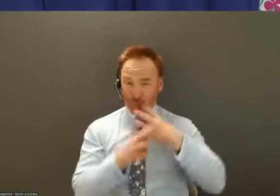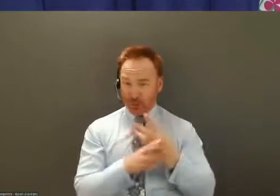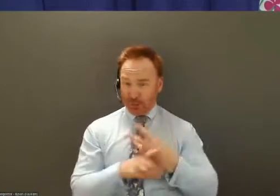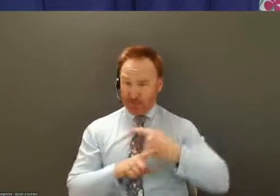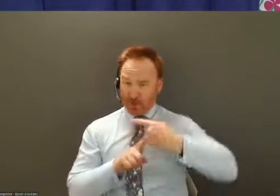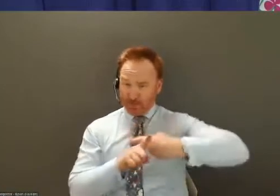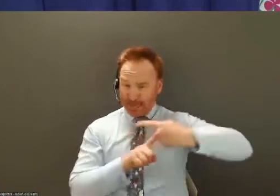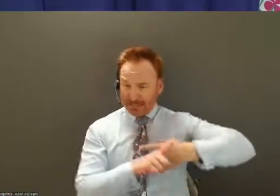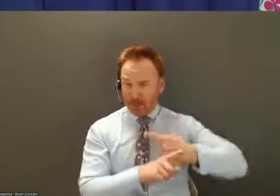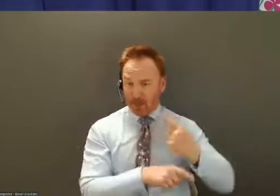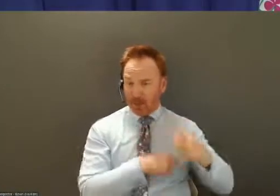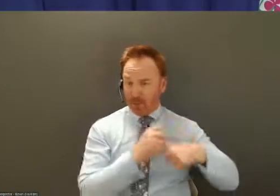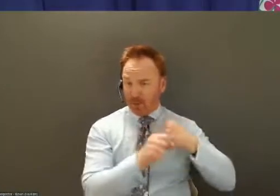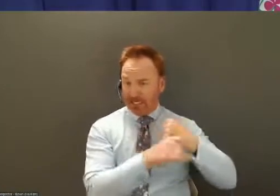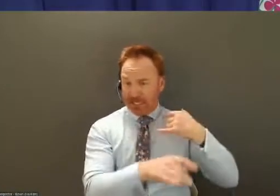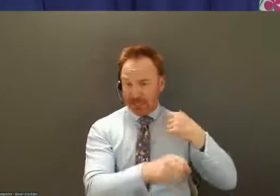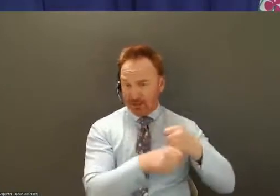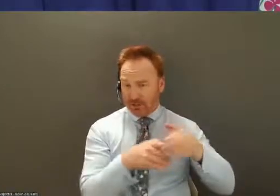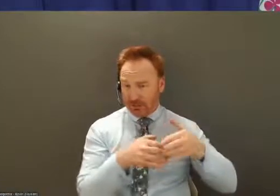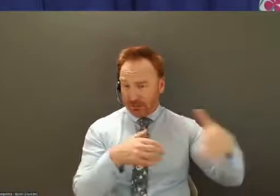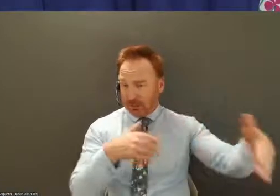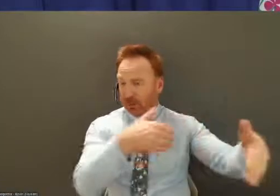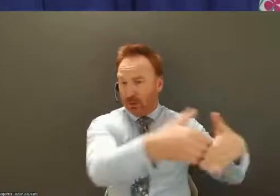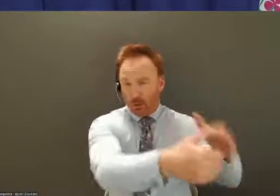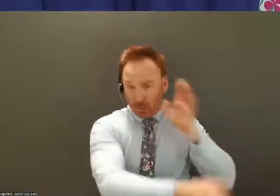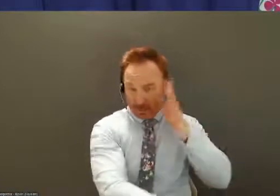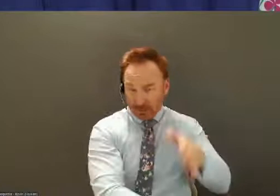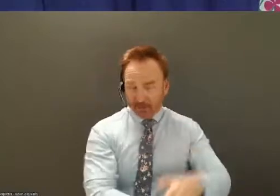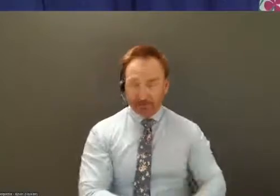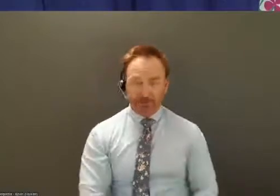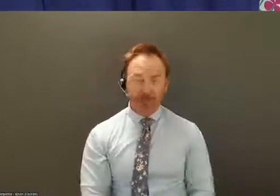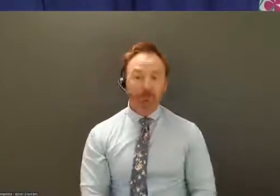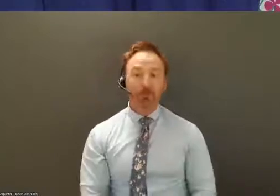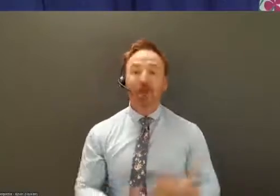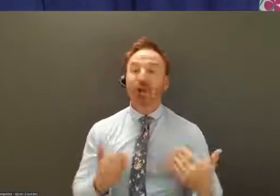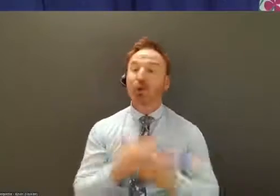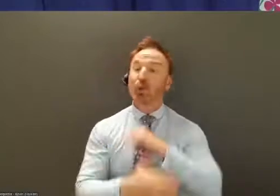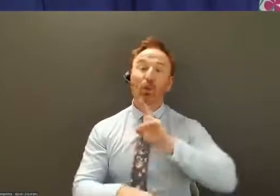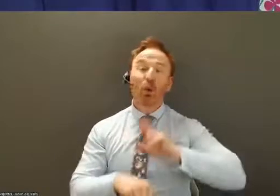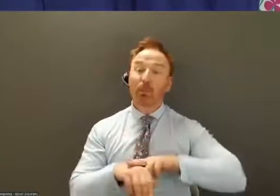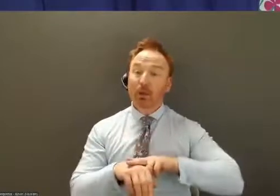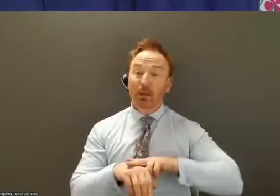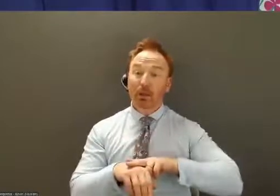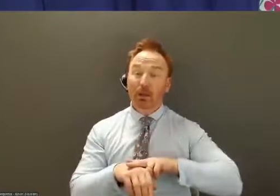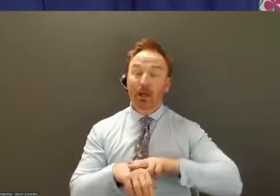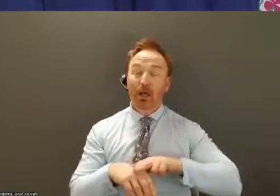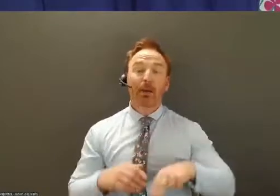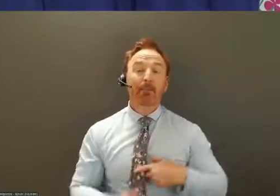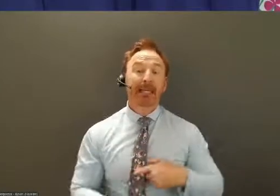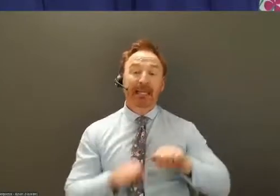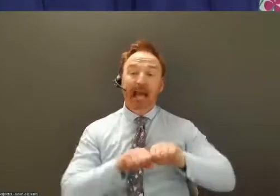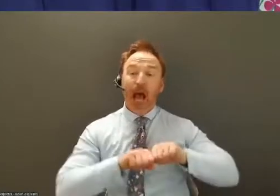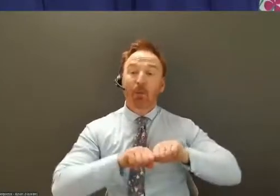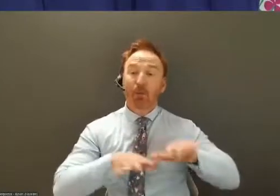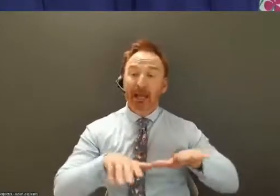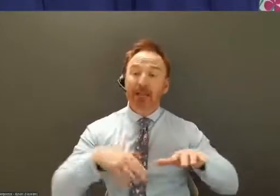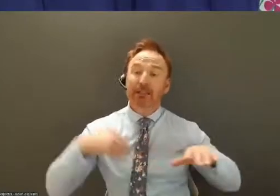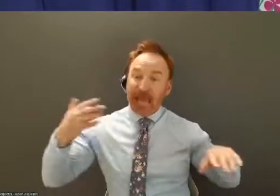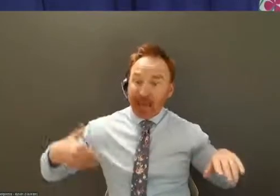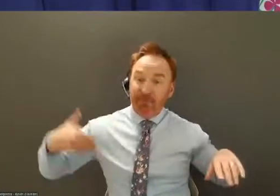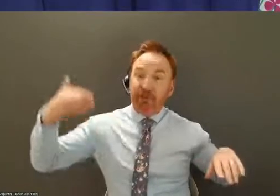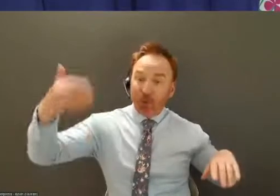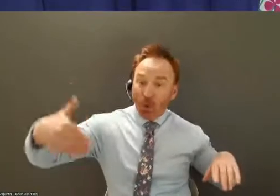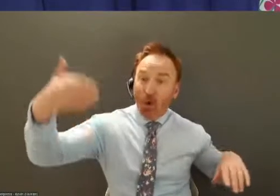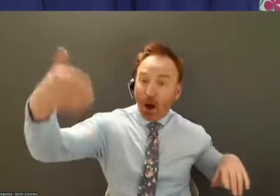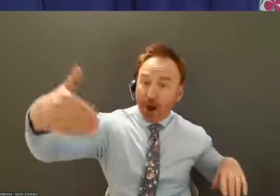possible and for many months and